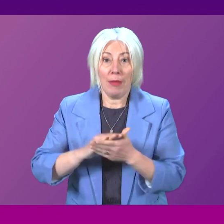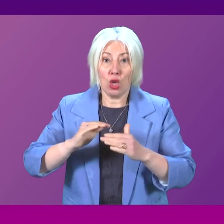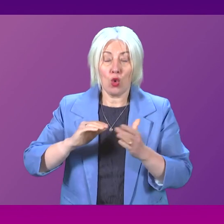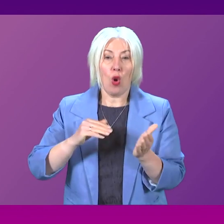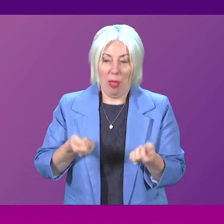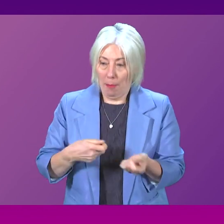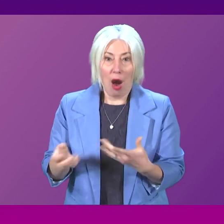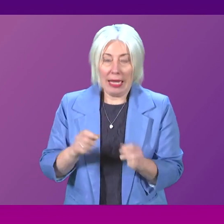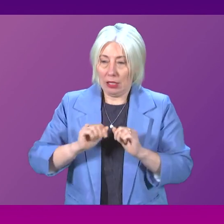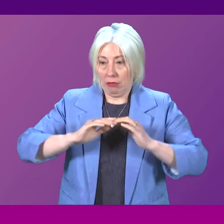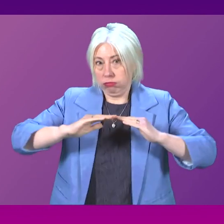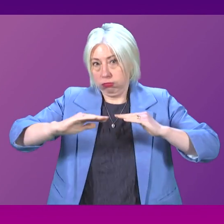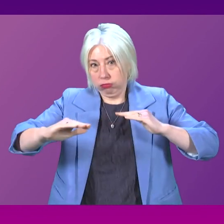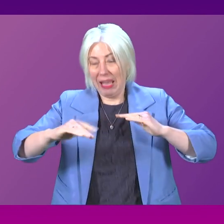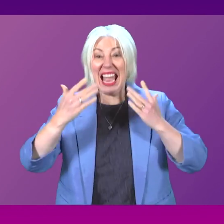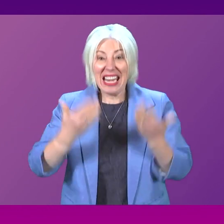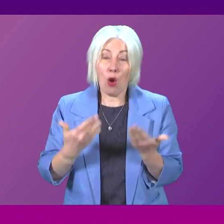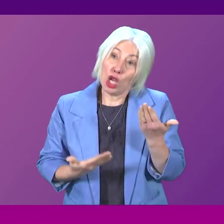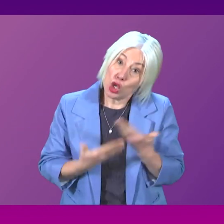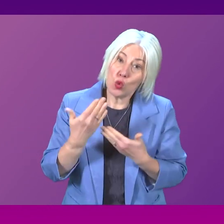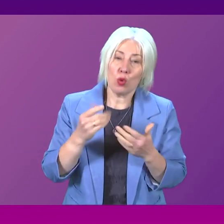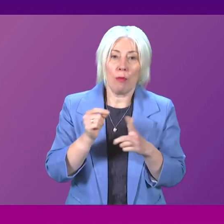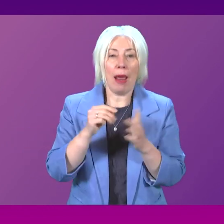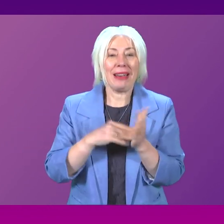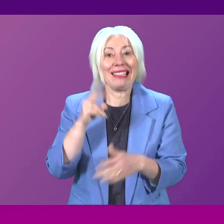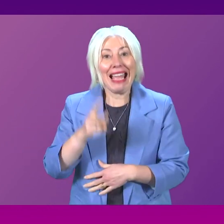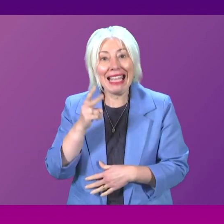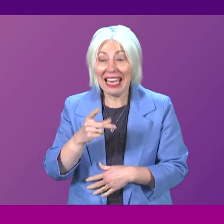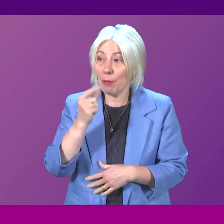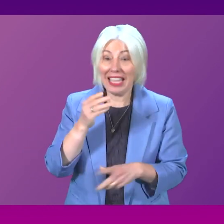We now have another change in Prime Minister and another potential change in direction,